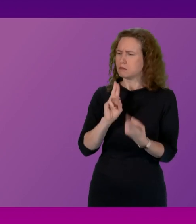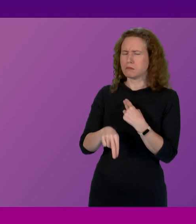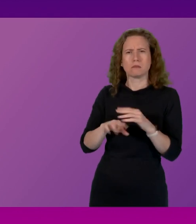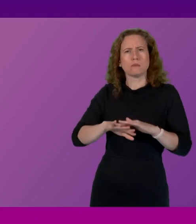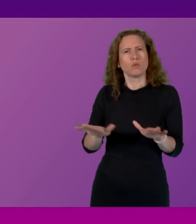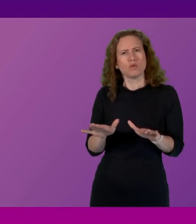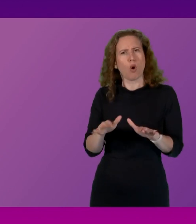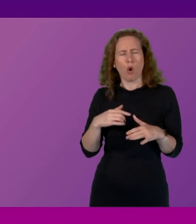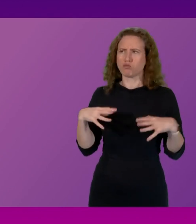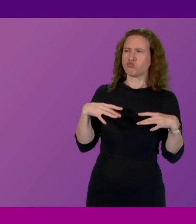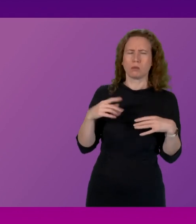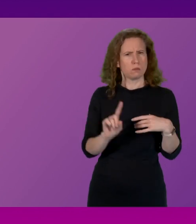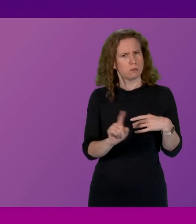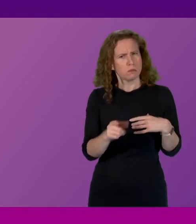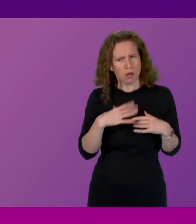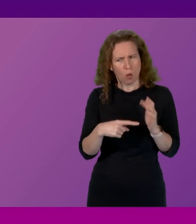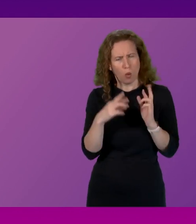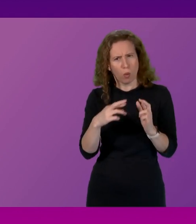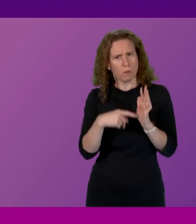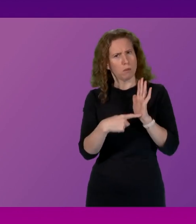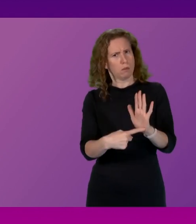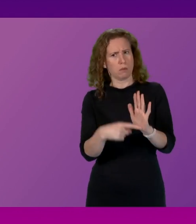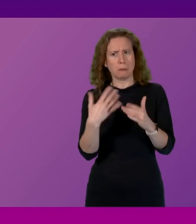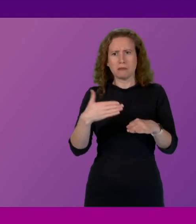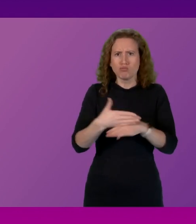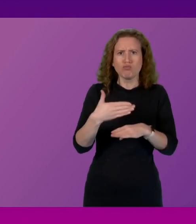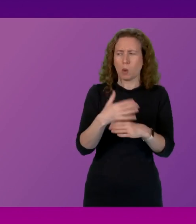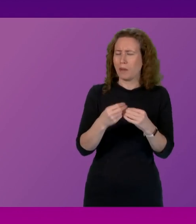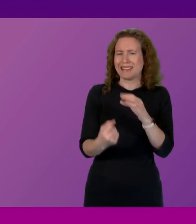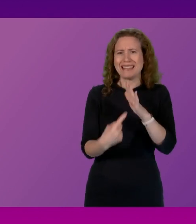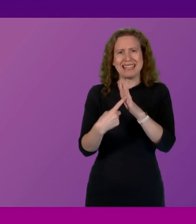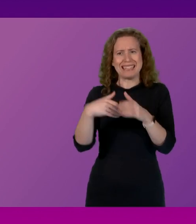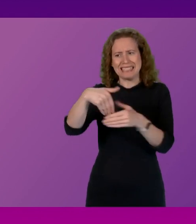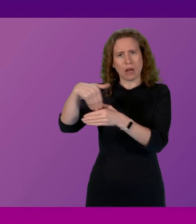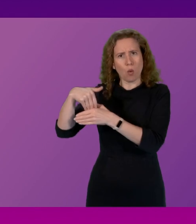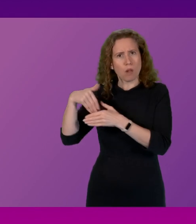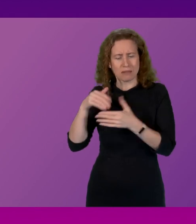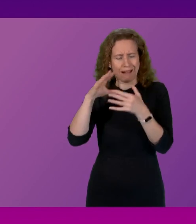I hope that we can demonstrate that through the work that we have done with key stakeholders in relation to the cancer strategy.